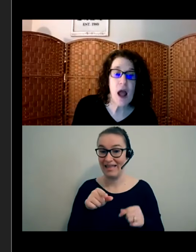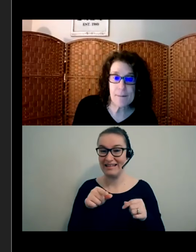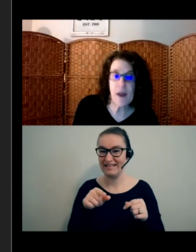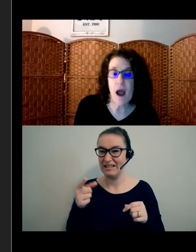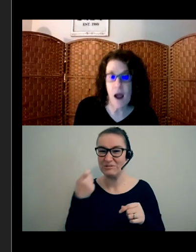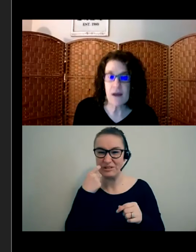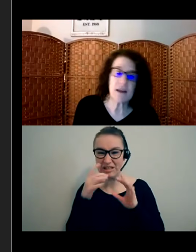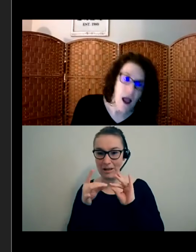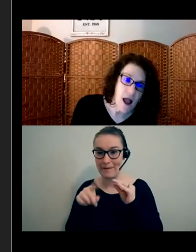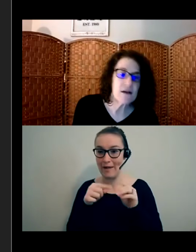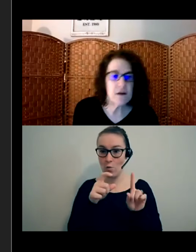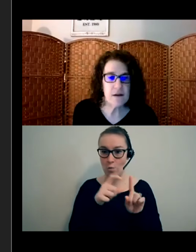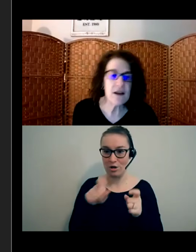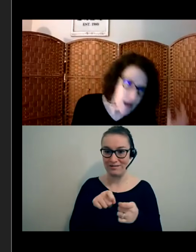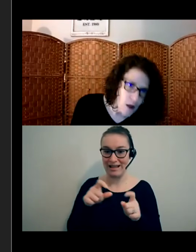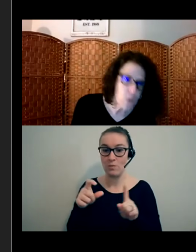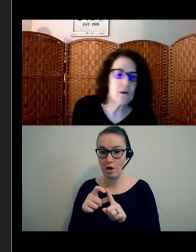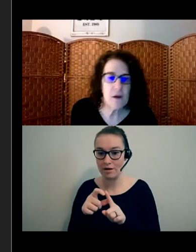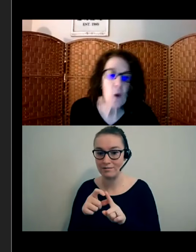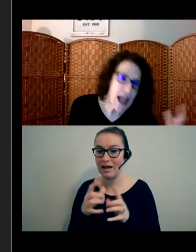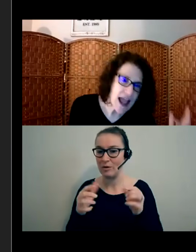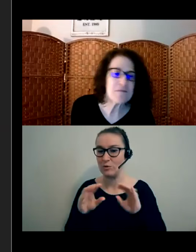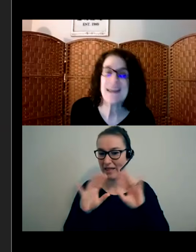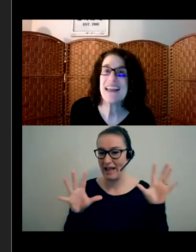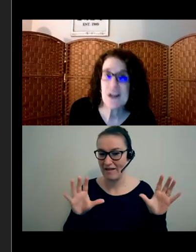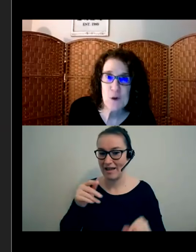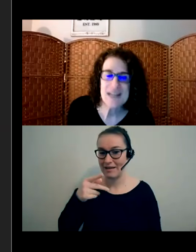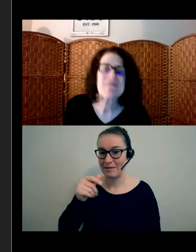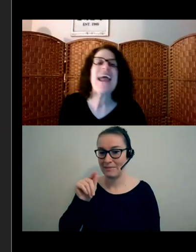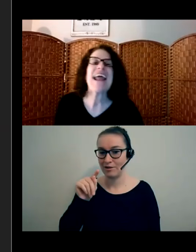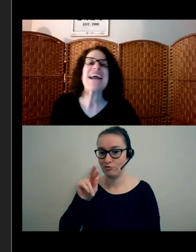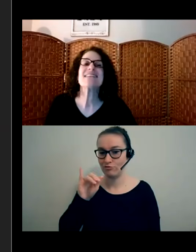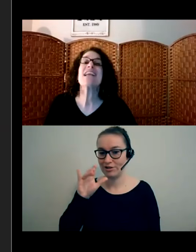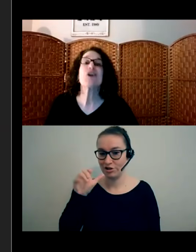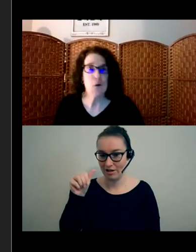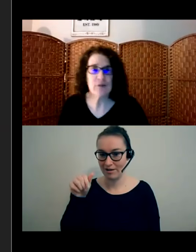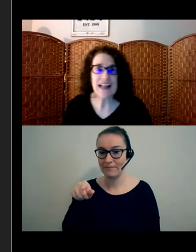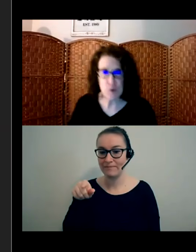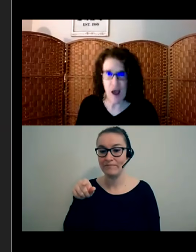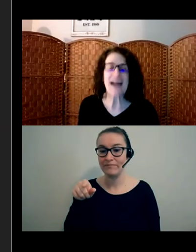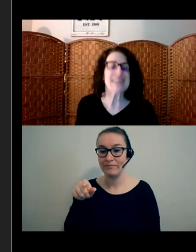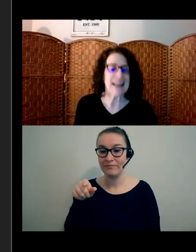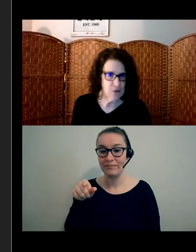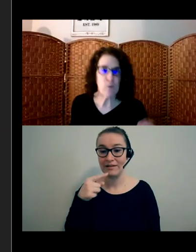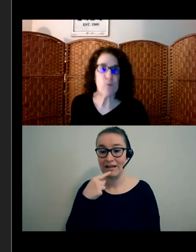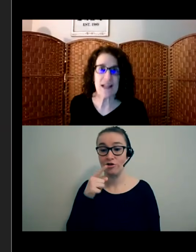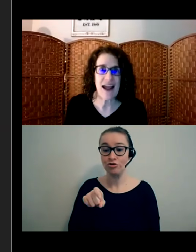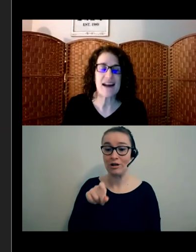should 'um, uh, yeah, ya know, okay' be included?" No, they do not. Thank you for bringing that up.